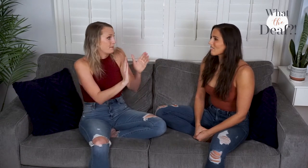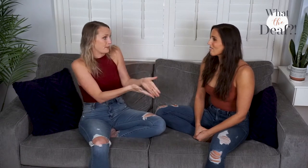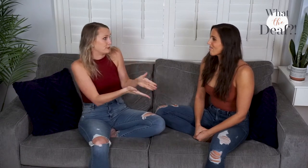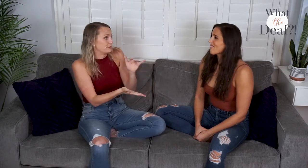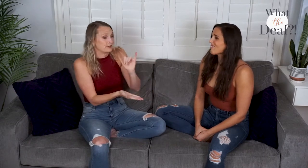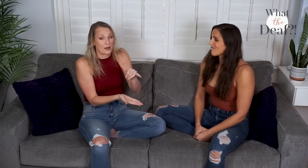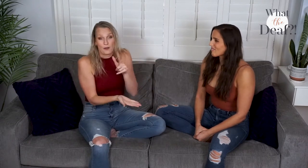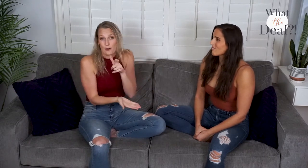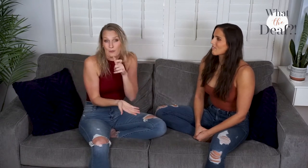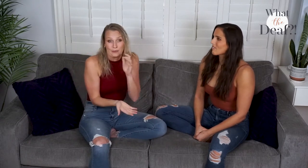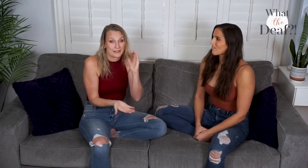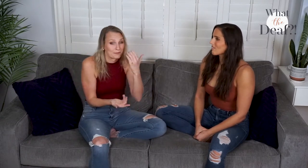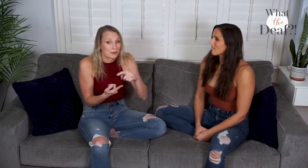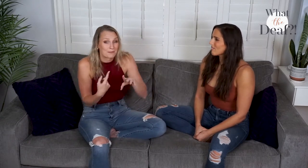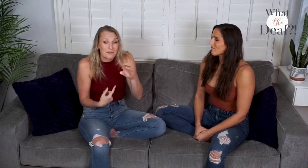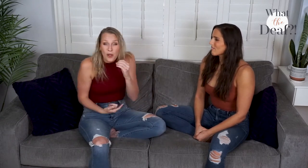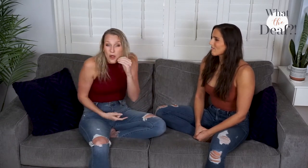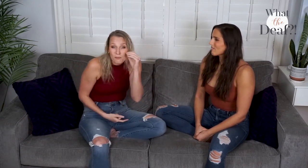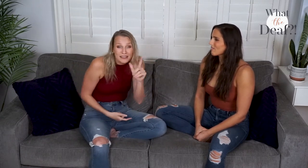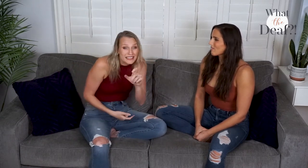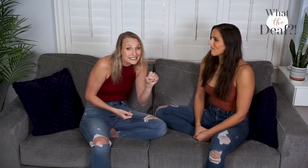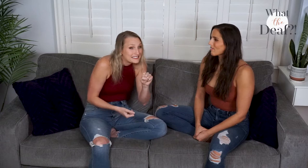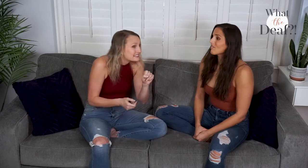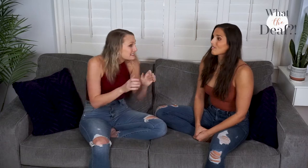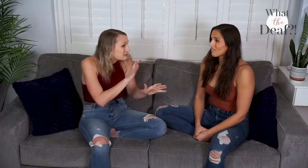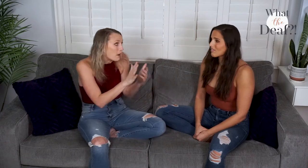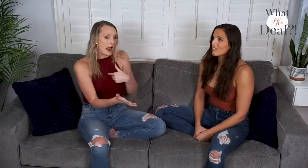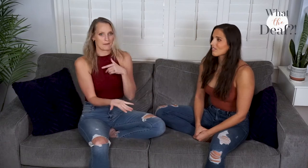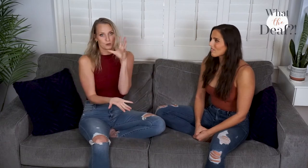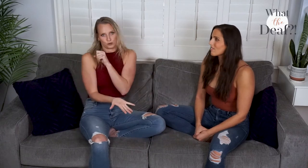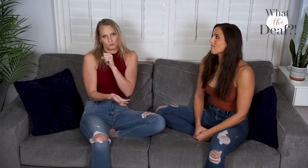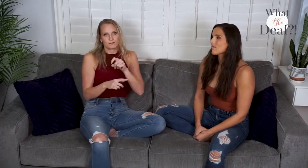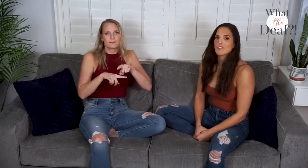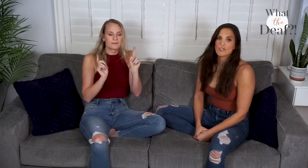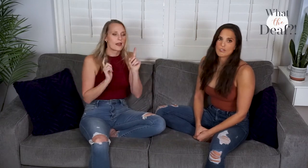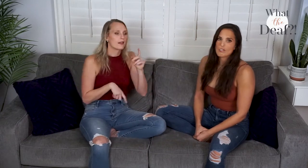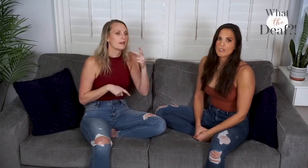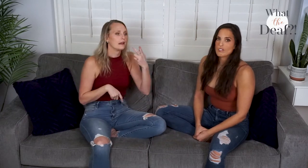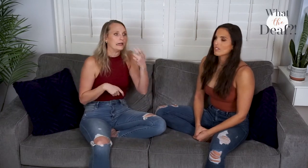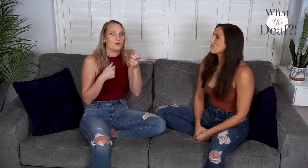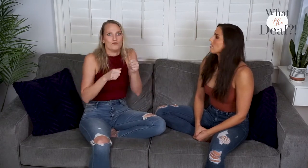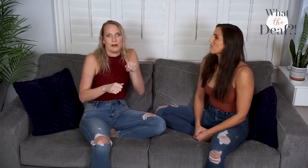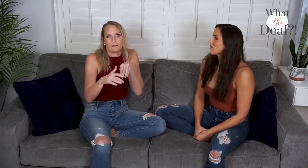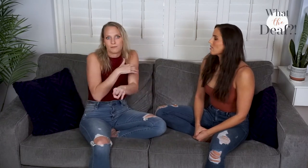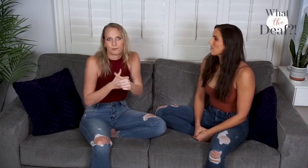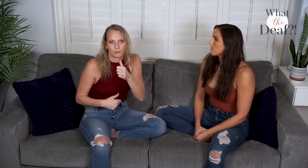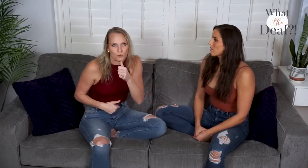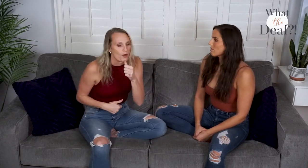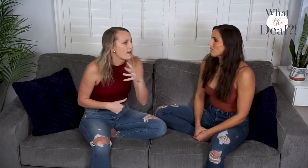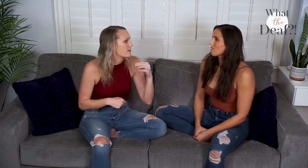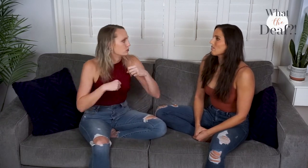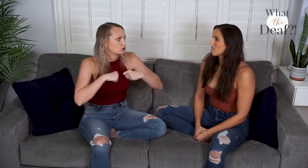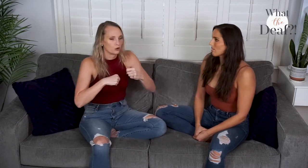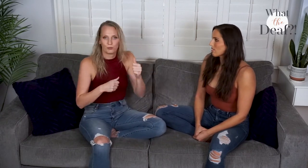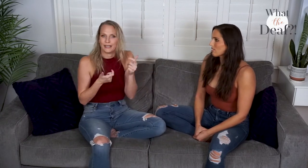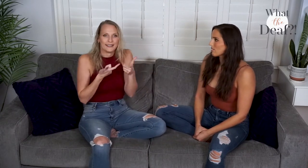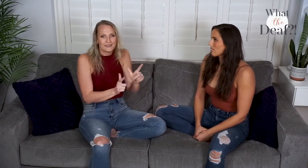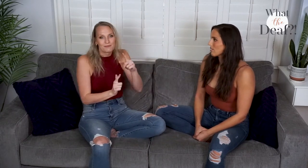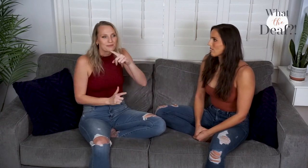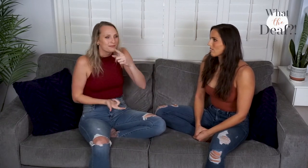just drunk person who seemed to be maybe homeless but I don’t know, that’s just my assumption. But he tried to enter the bar and the security guard